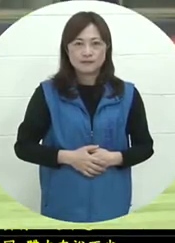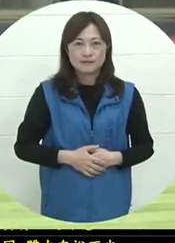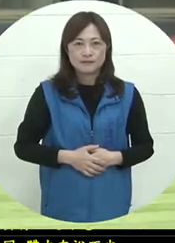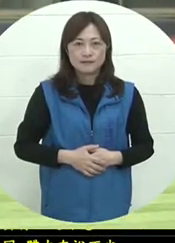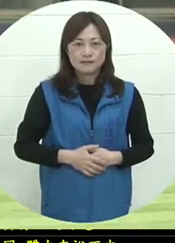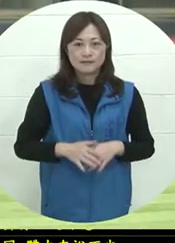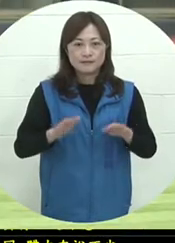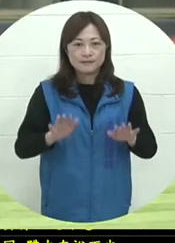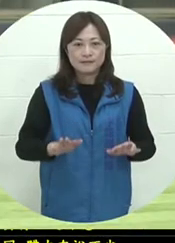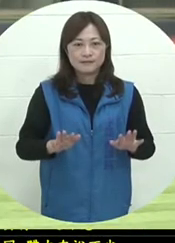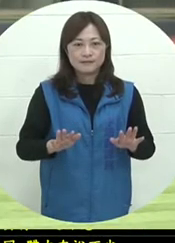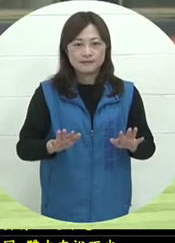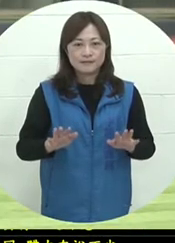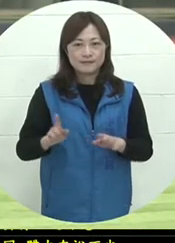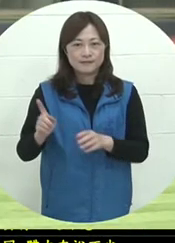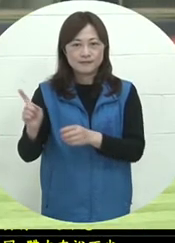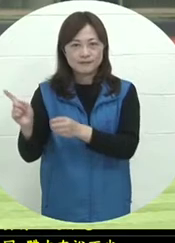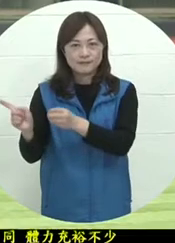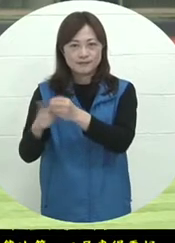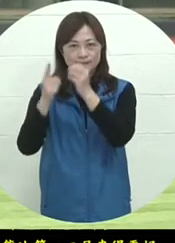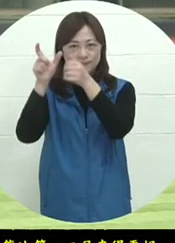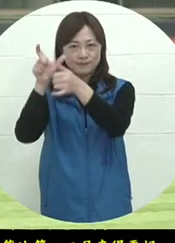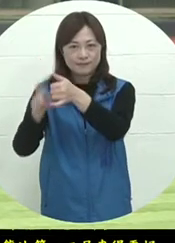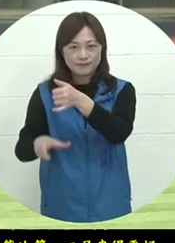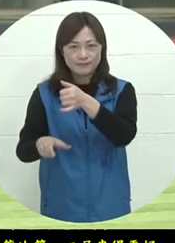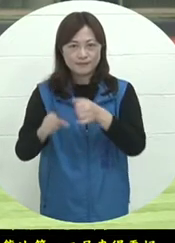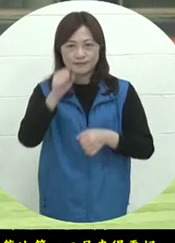Currently, Benz has achieved a good or bad lead against the batters